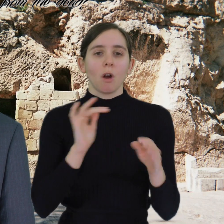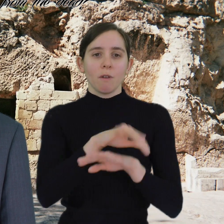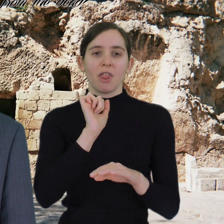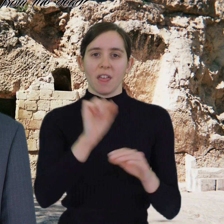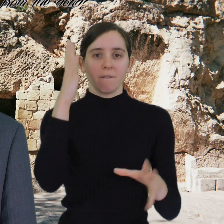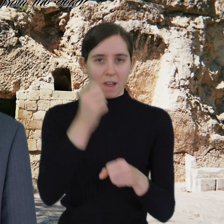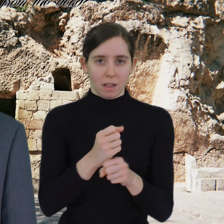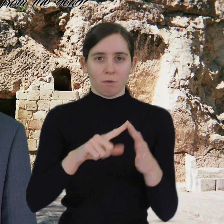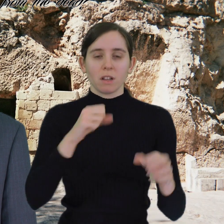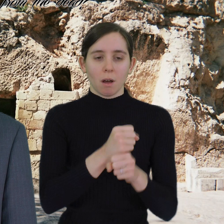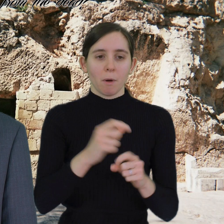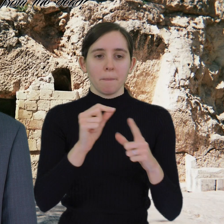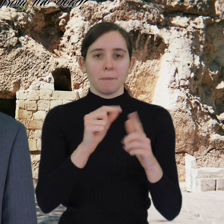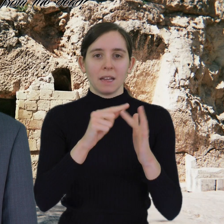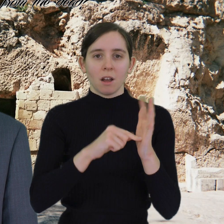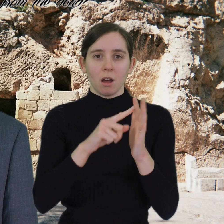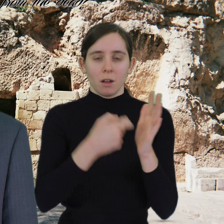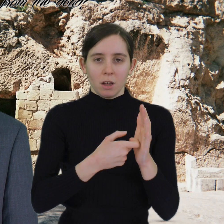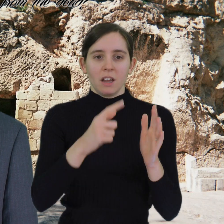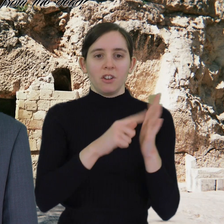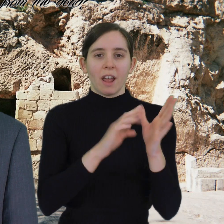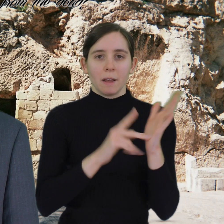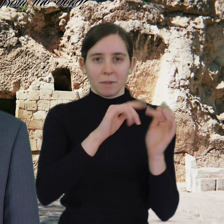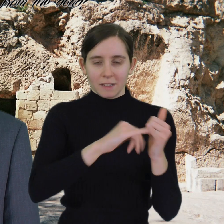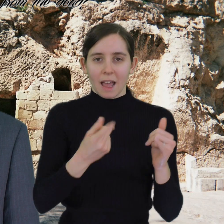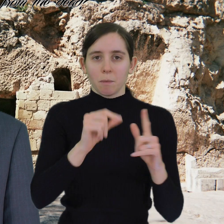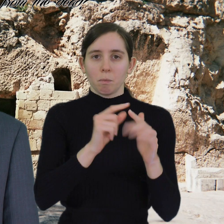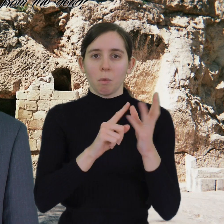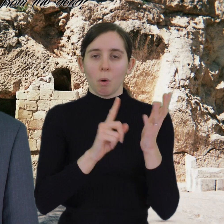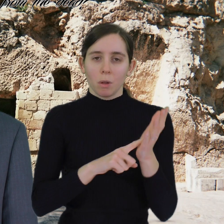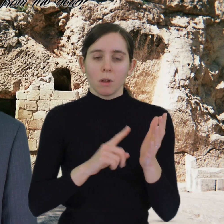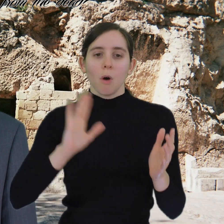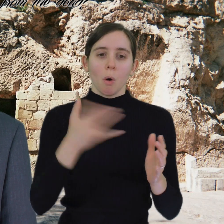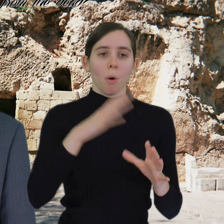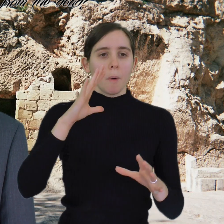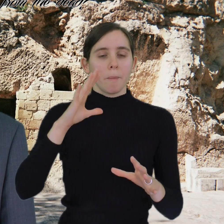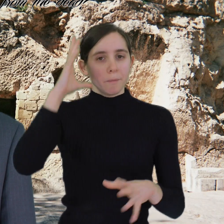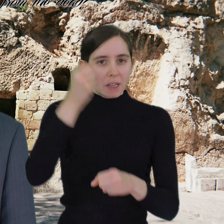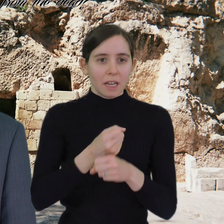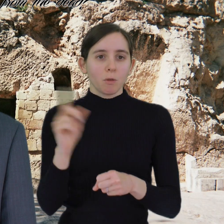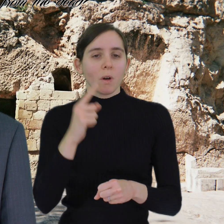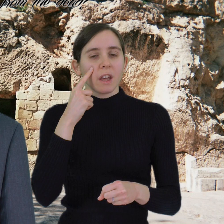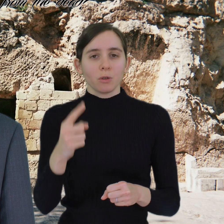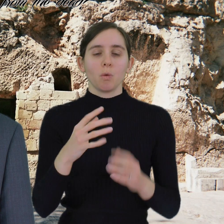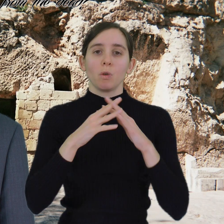Peter, James and Paul. They all believed that what they saw was worth dying for.